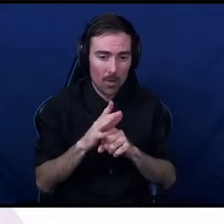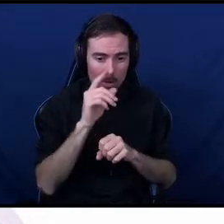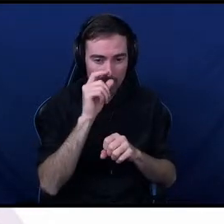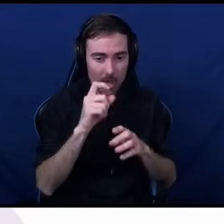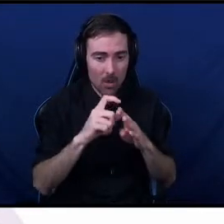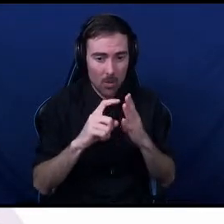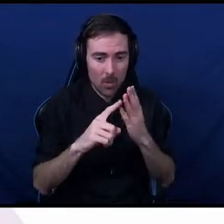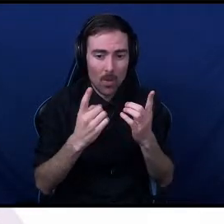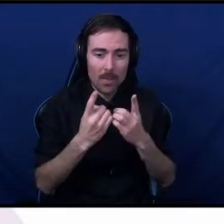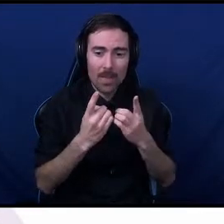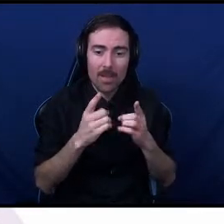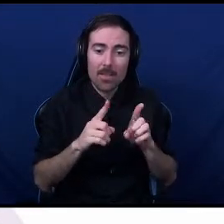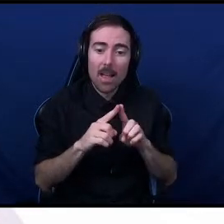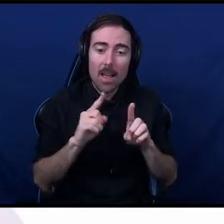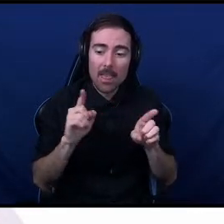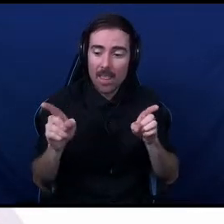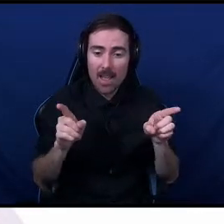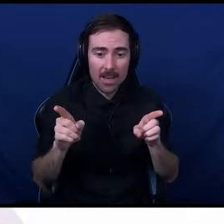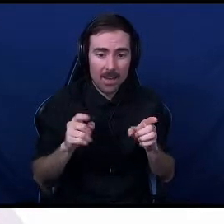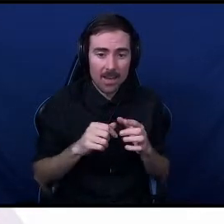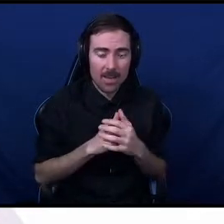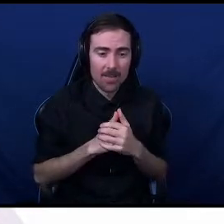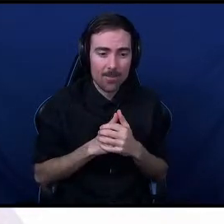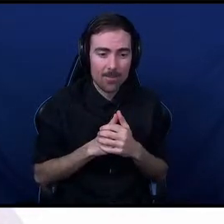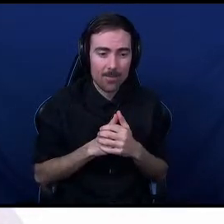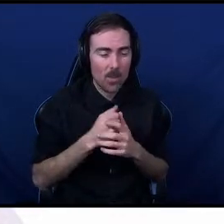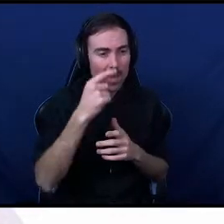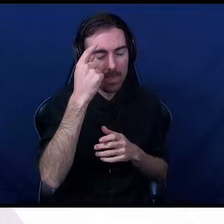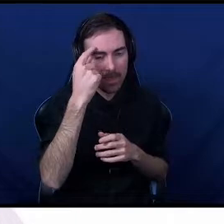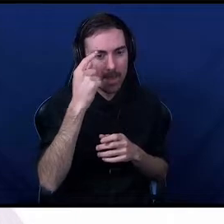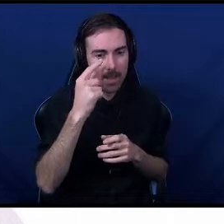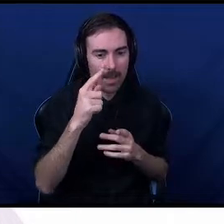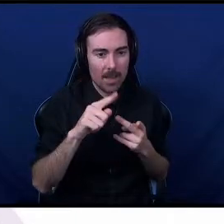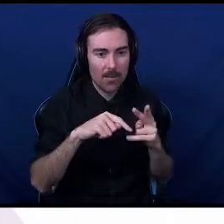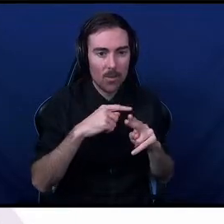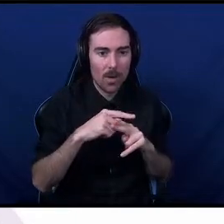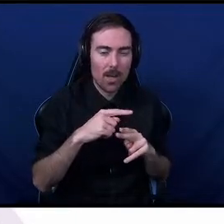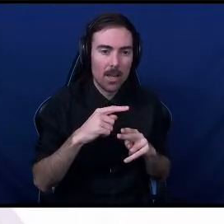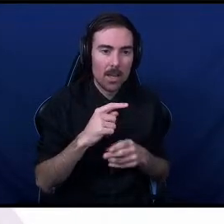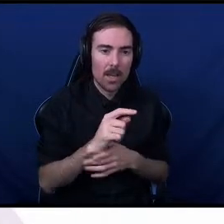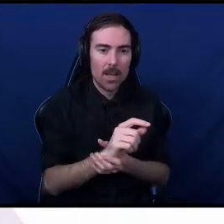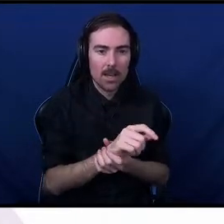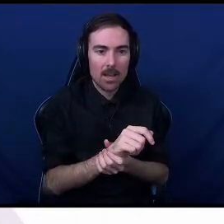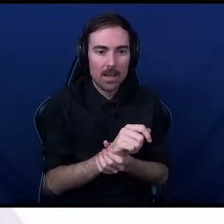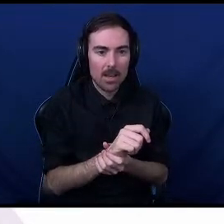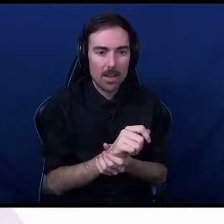often think about, if we were to take the collective intellectual horsepower of people with disabilities as problem solvers,